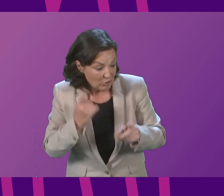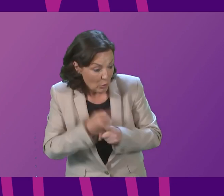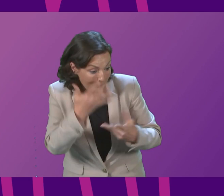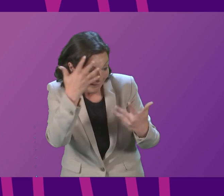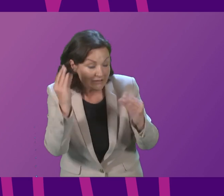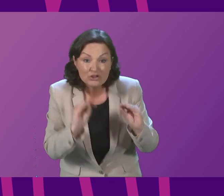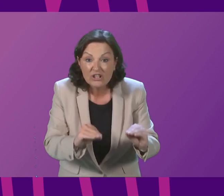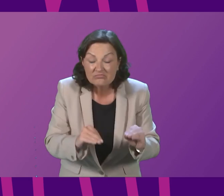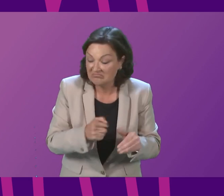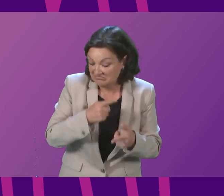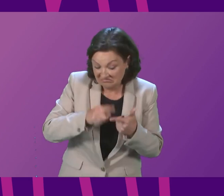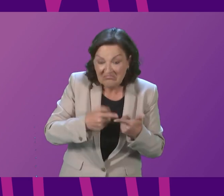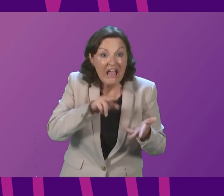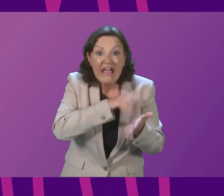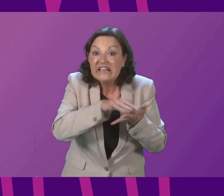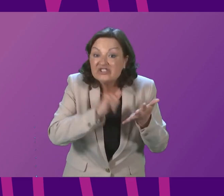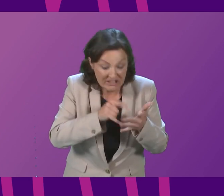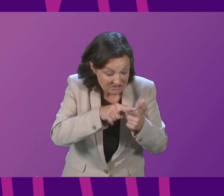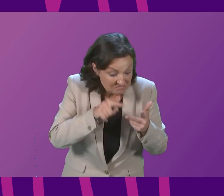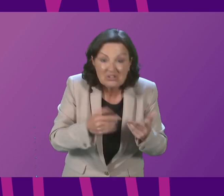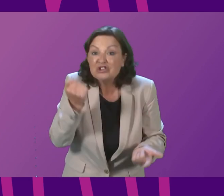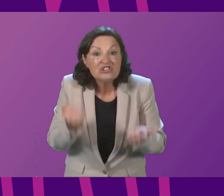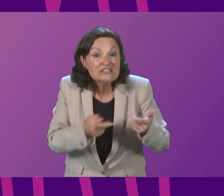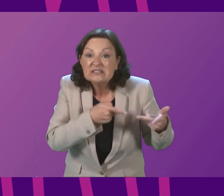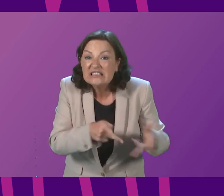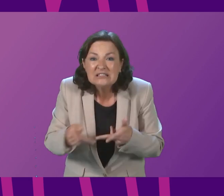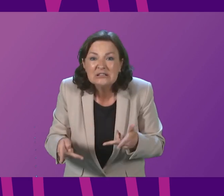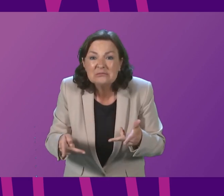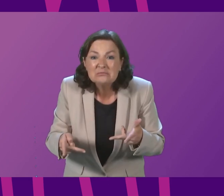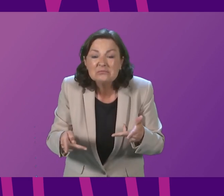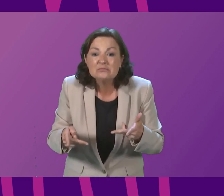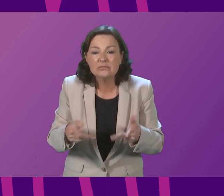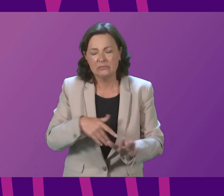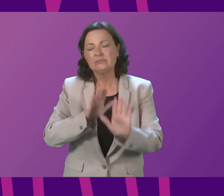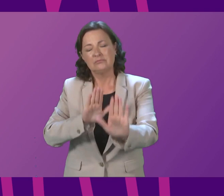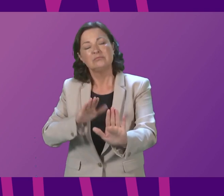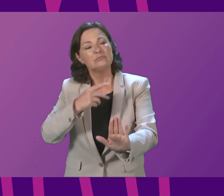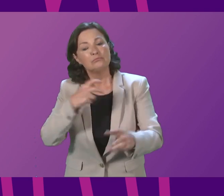our NHS or the justice system— We will hear Mr Ross, thank you.